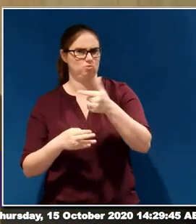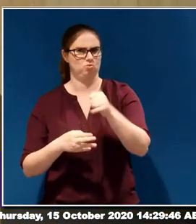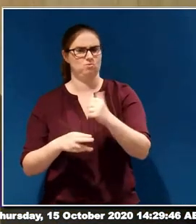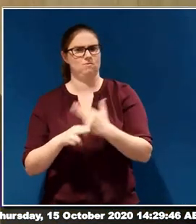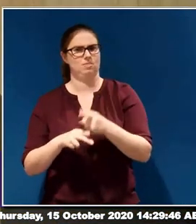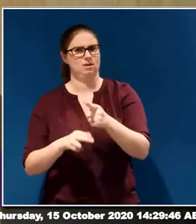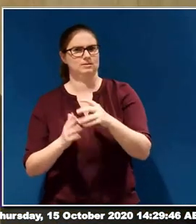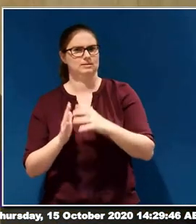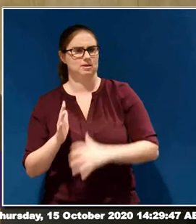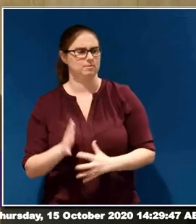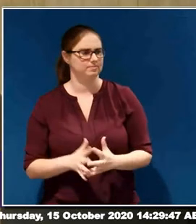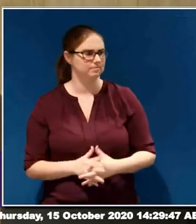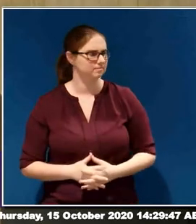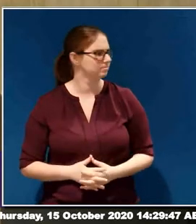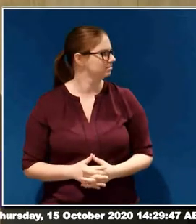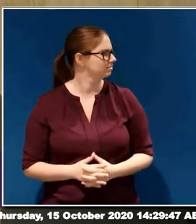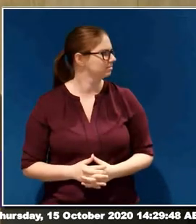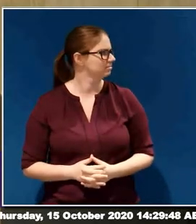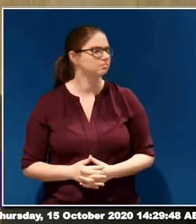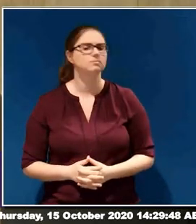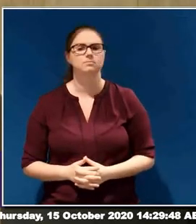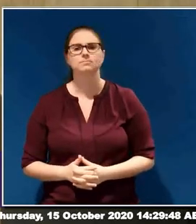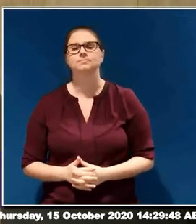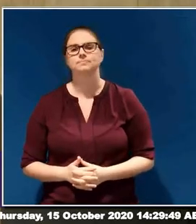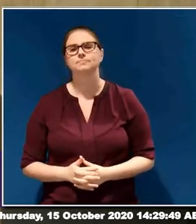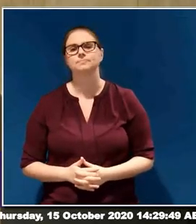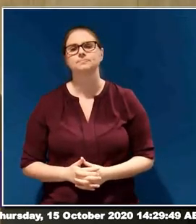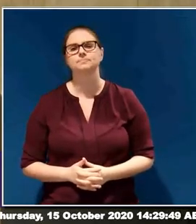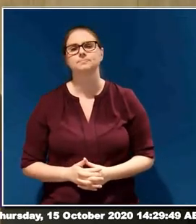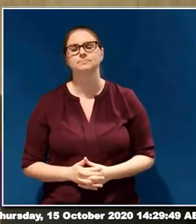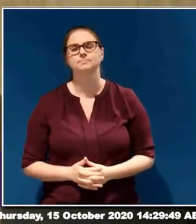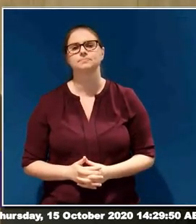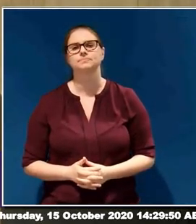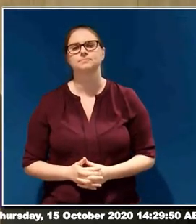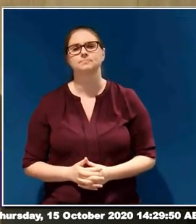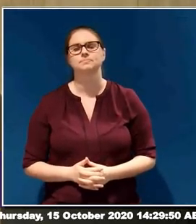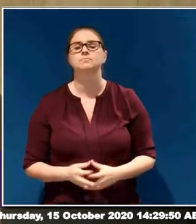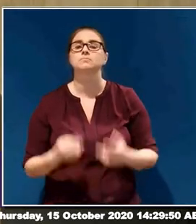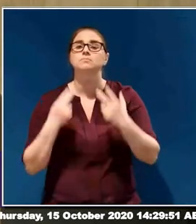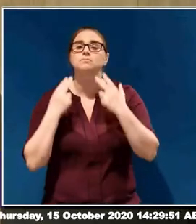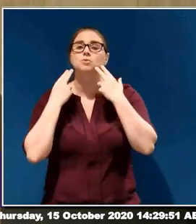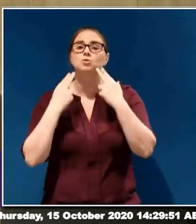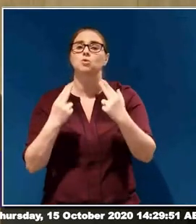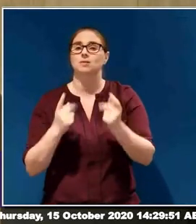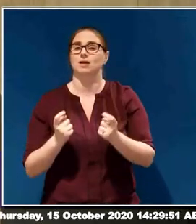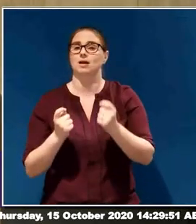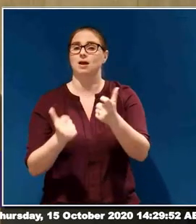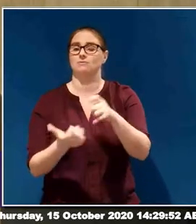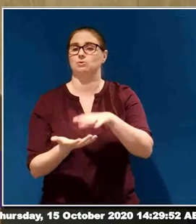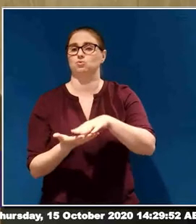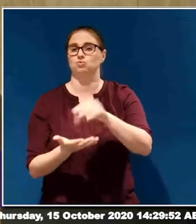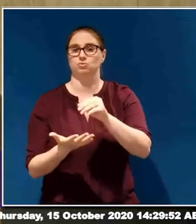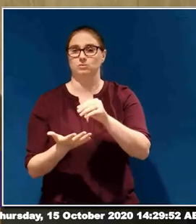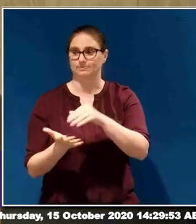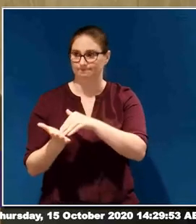Well, usually after the student has been suspended for a couple of weeks and they still haven't heard about the exclusion, they start getting